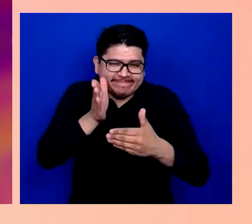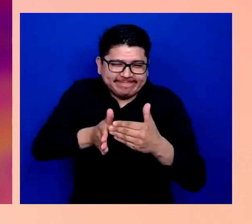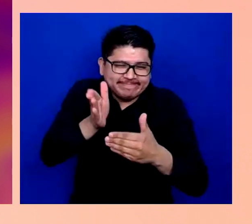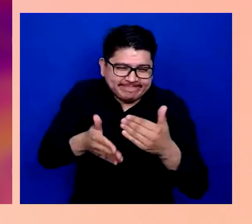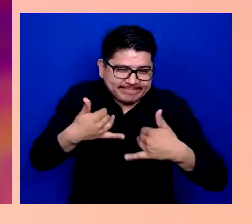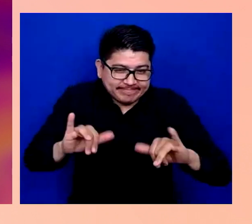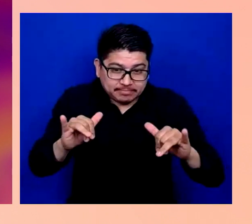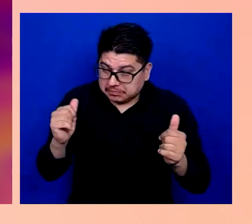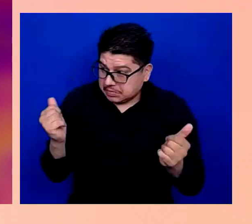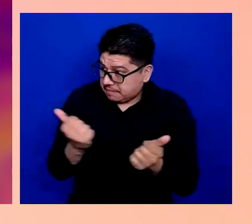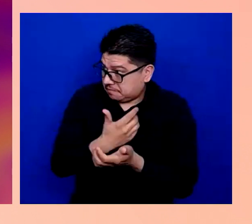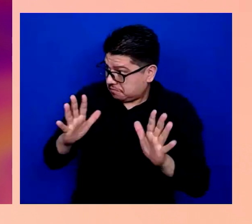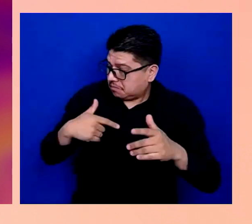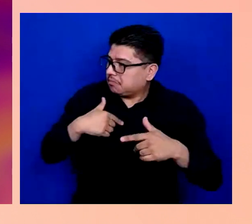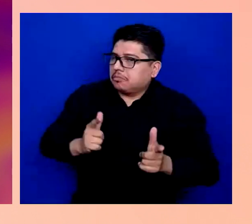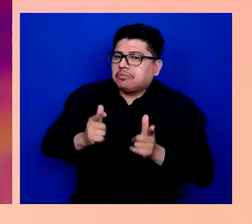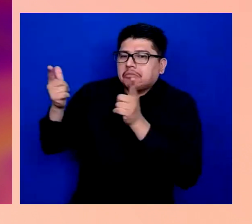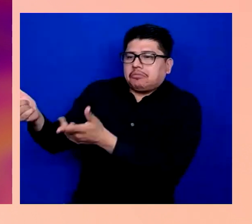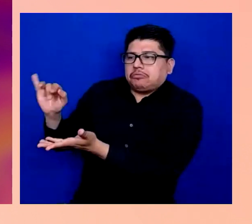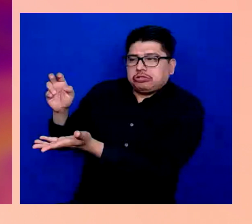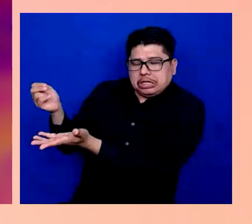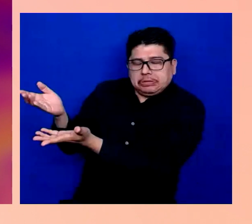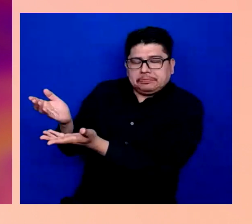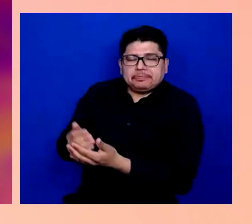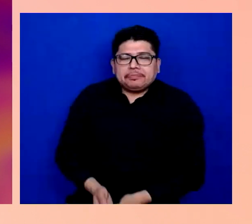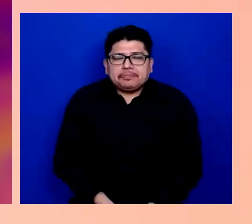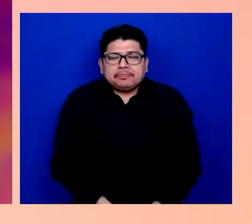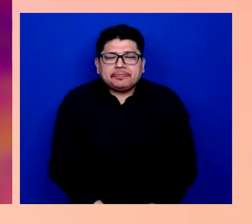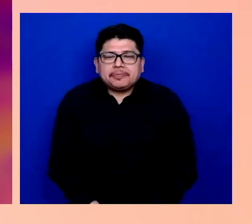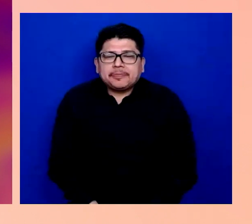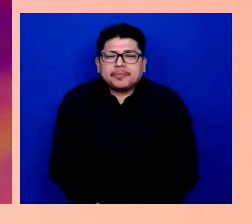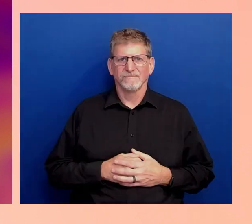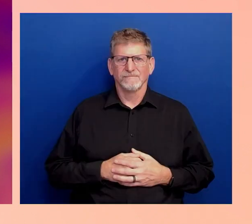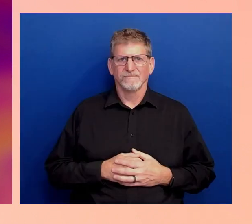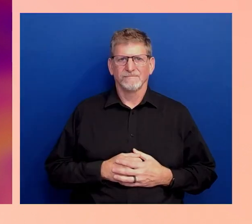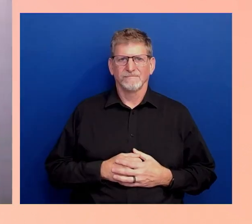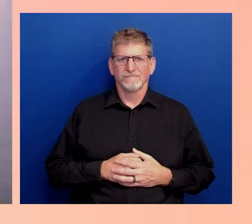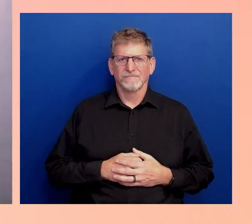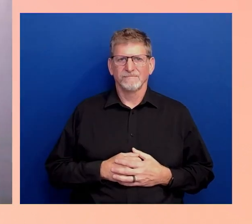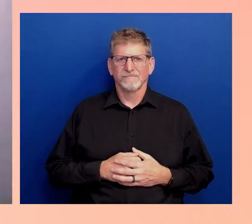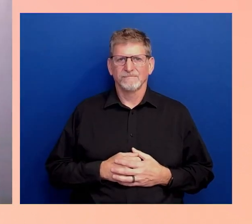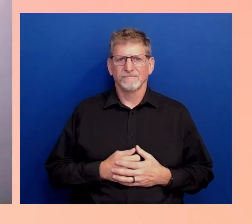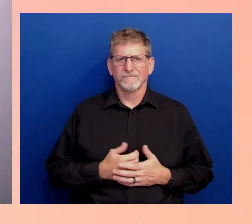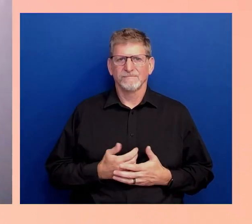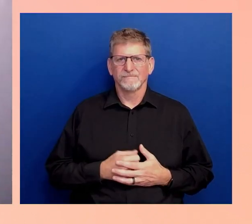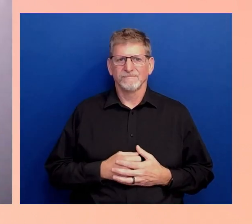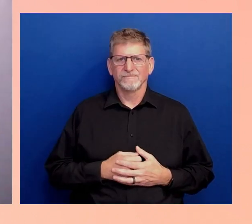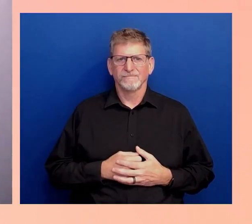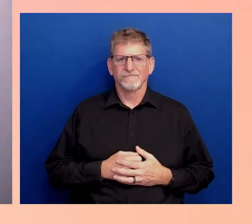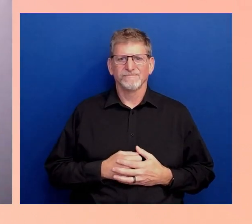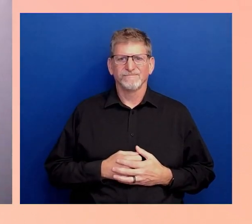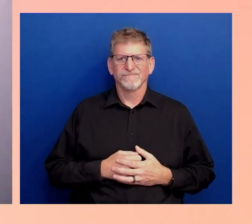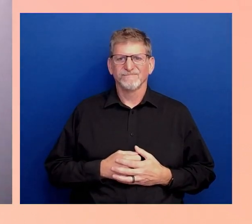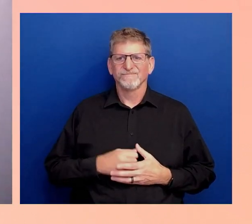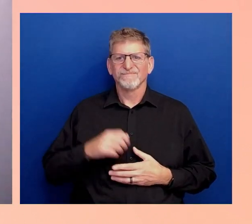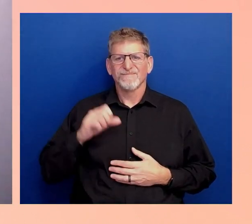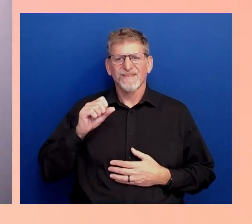Yeah. Just to uplift everyone's comments, much of the black experience in